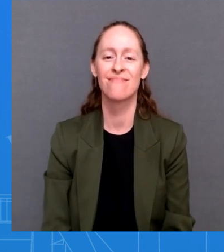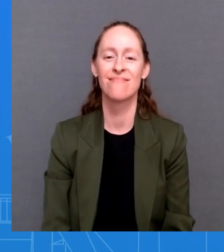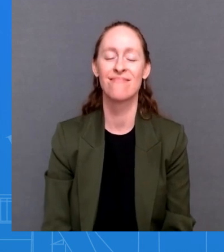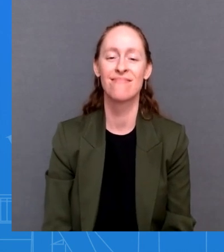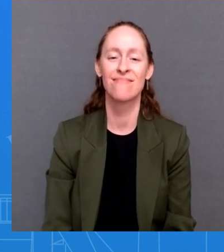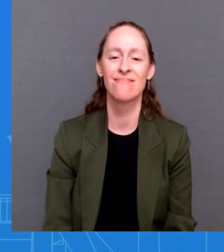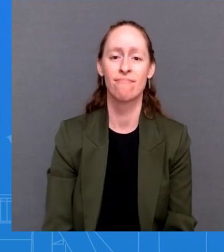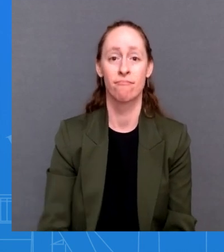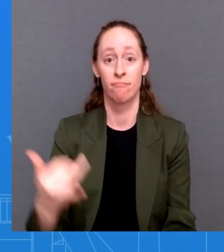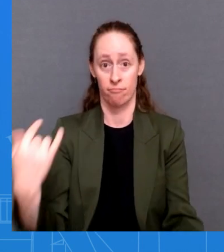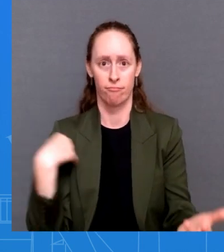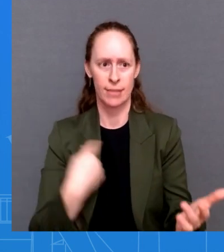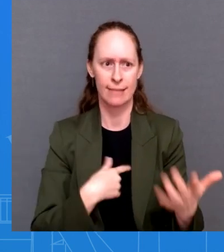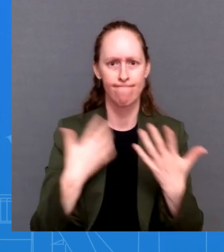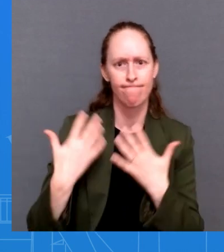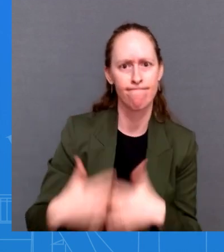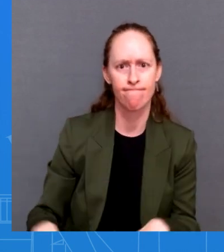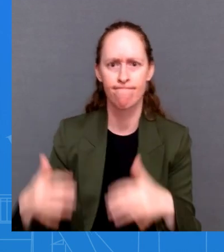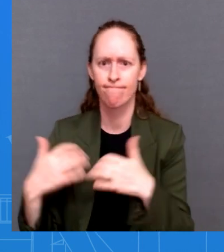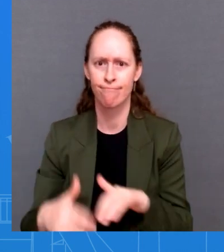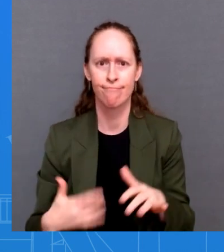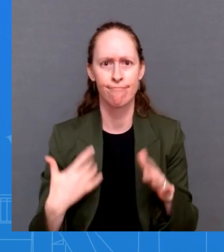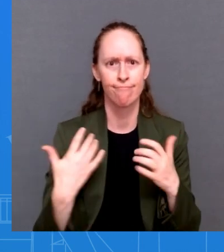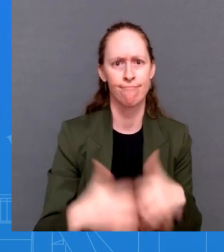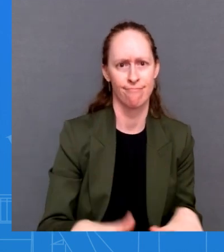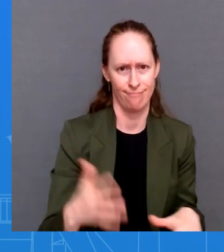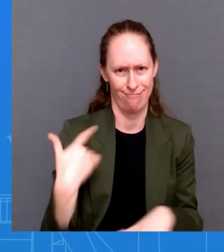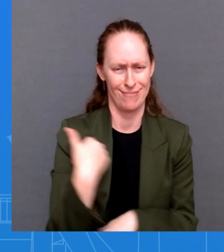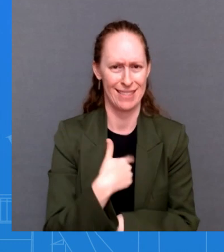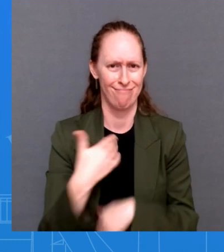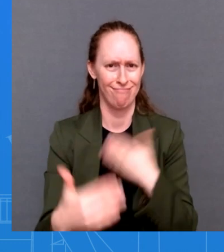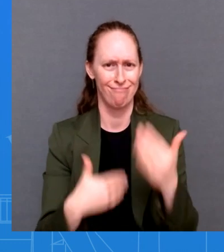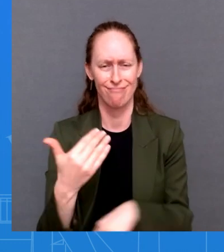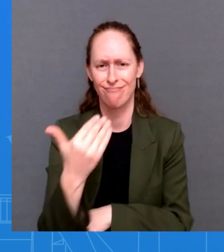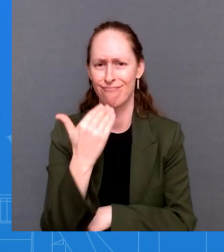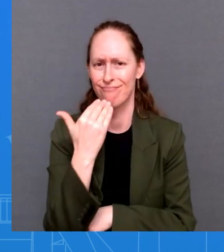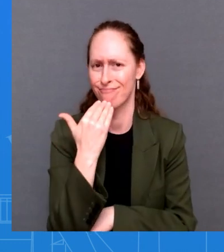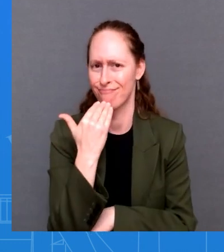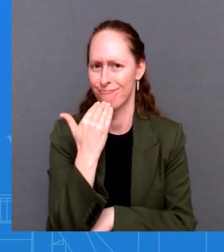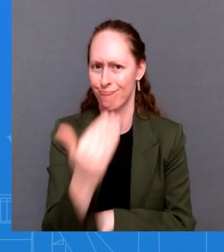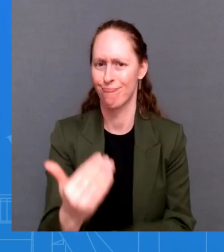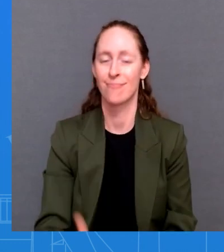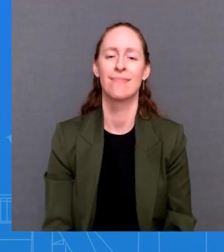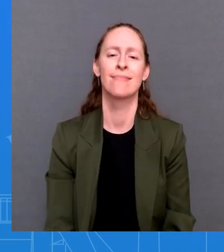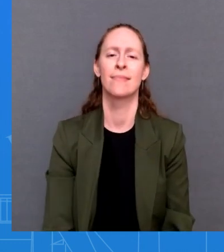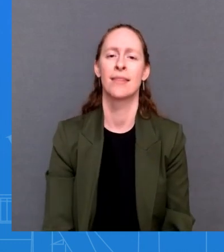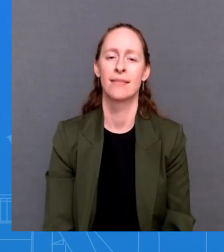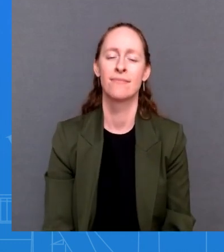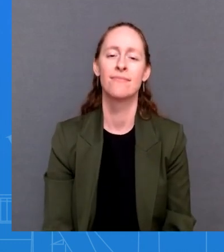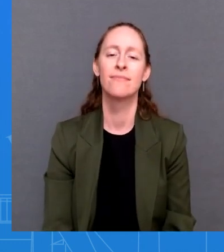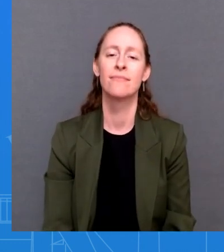Just this week, our team heard from health leaders here in D.C. who told us they were getting 900 shots out per day